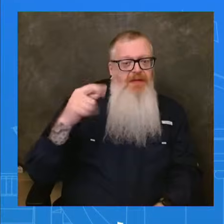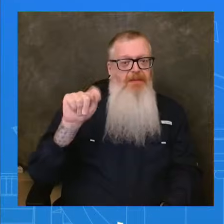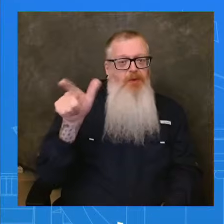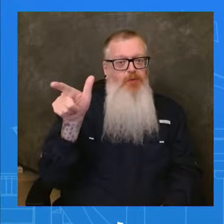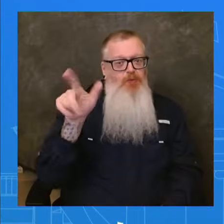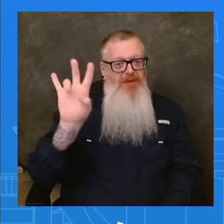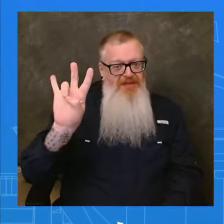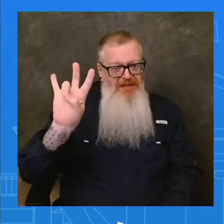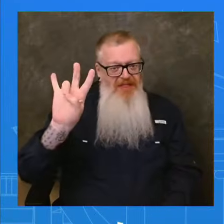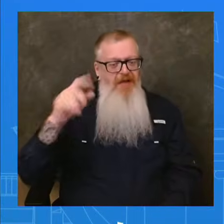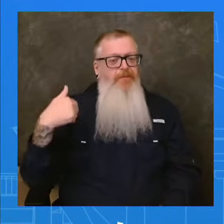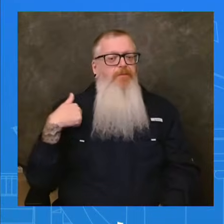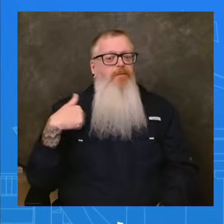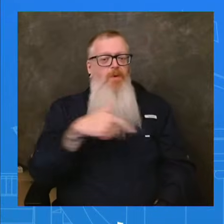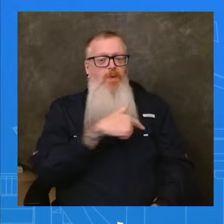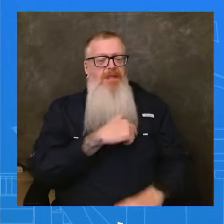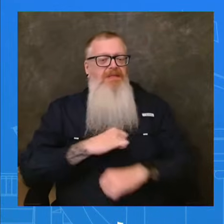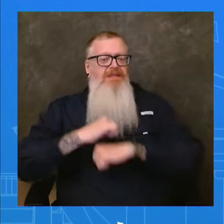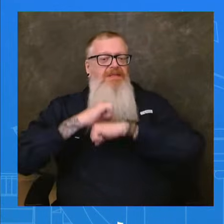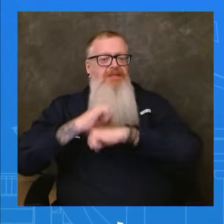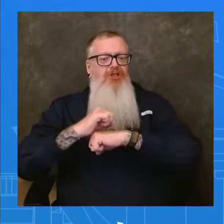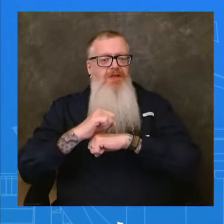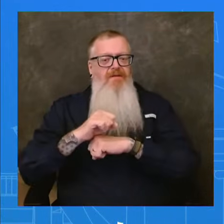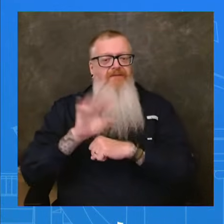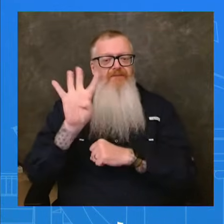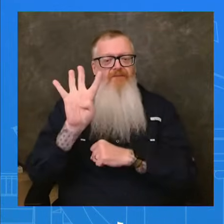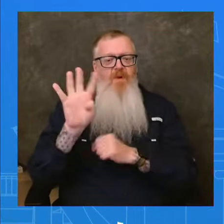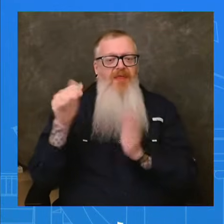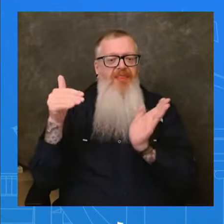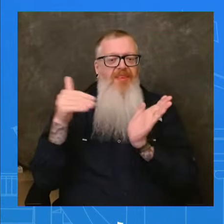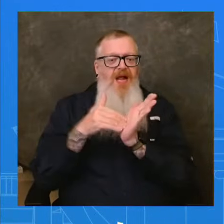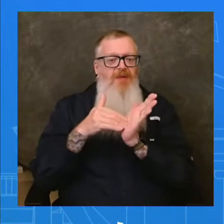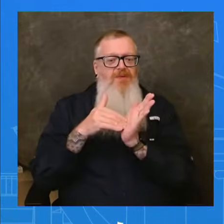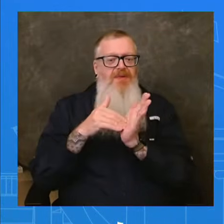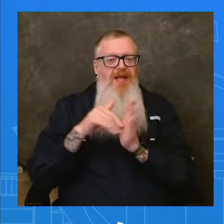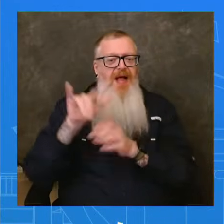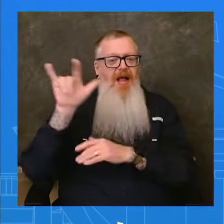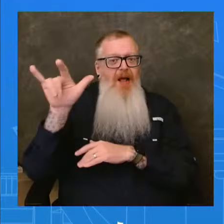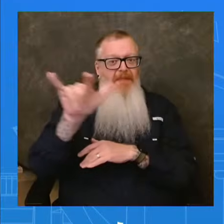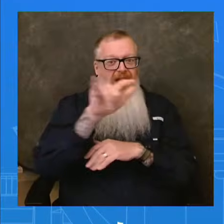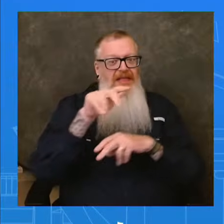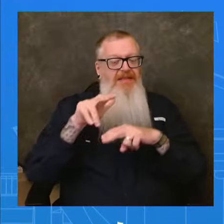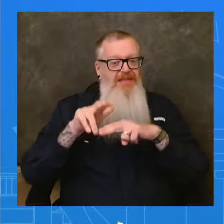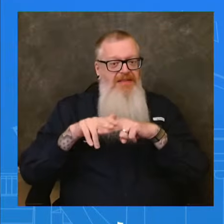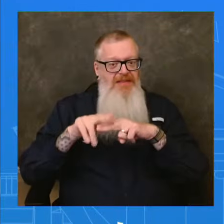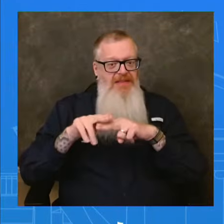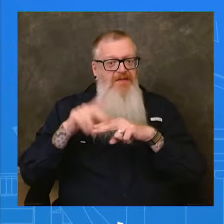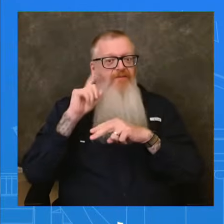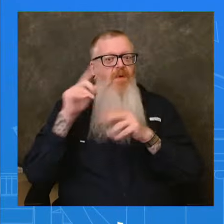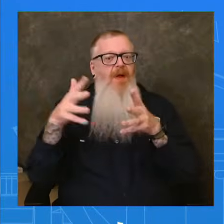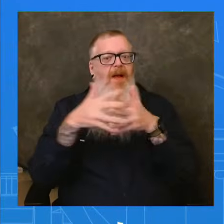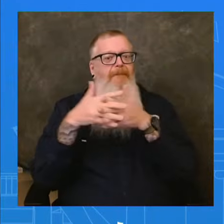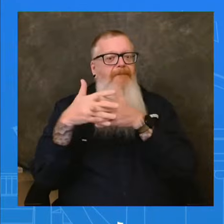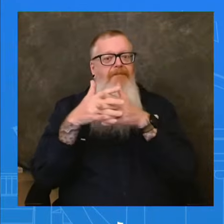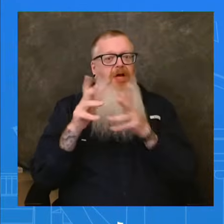airplane seats for American citizens, lawful permanent residents, and their family members to depart Lebanon.